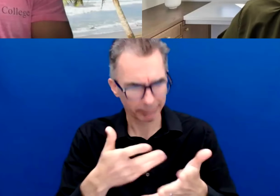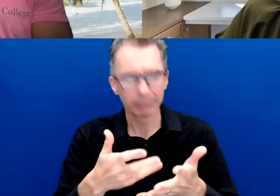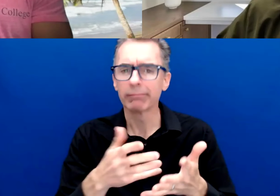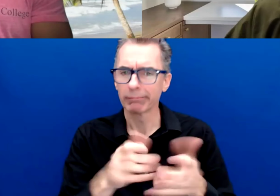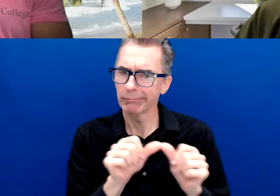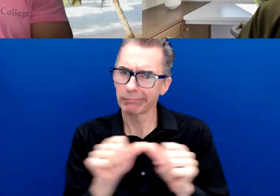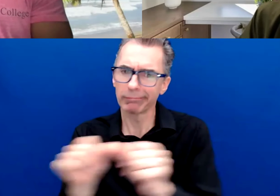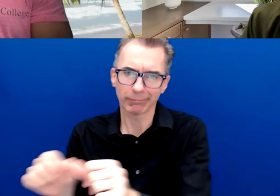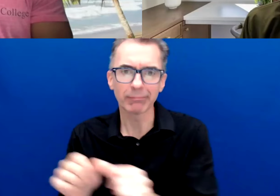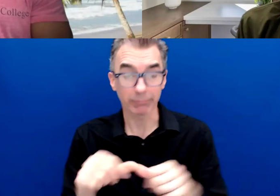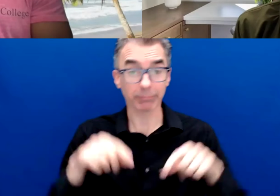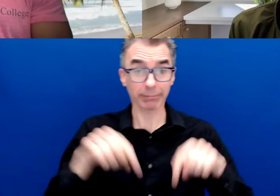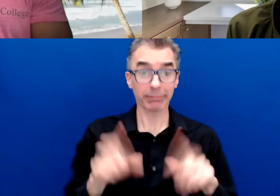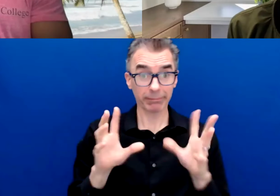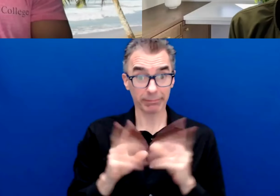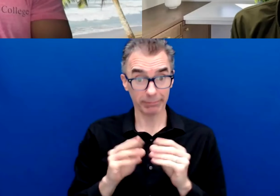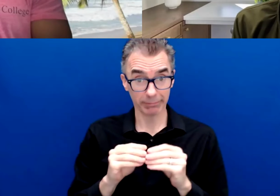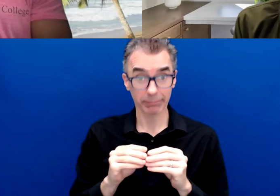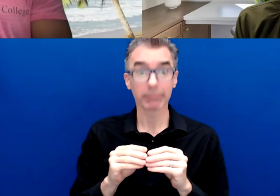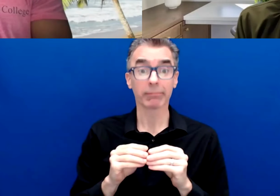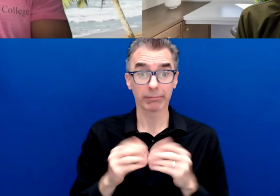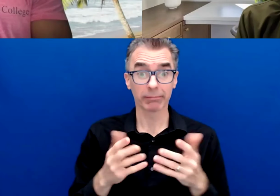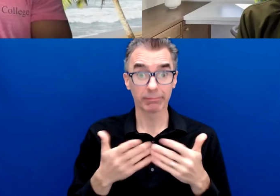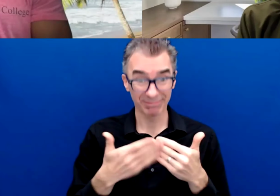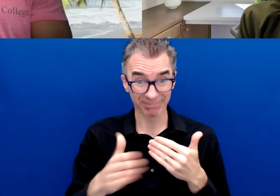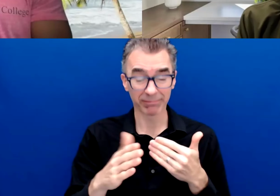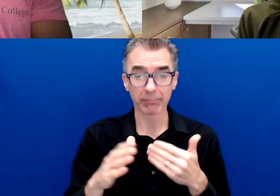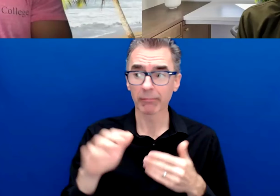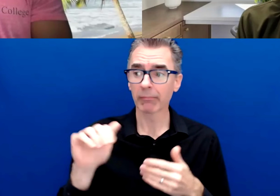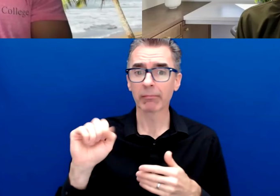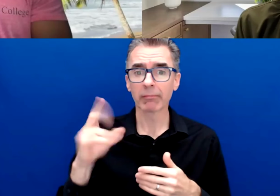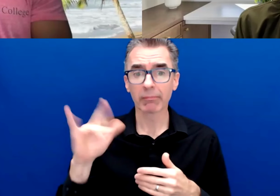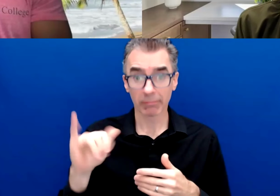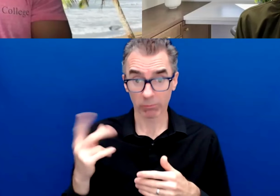based off of this meeting, Ashley and I are likely going to go ahead and start working towards